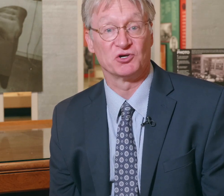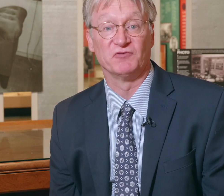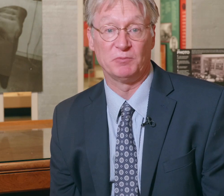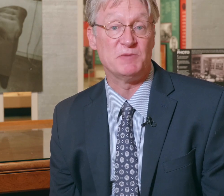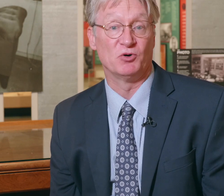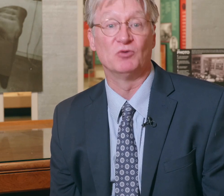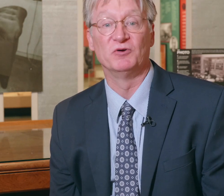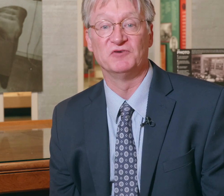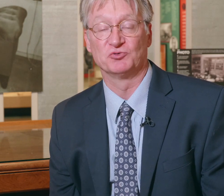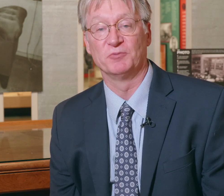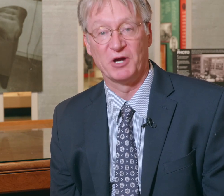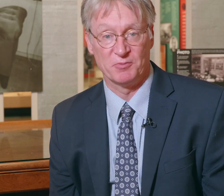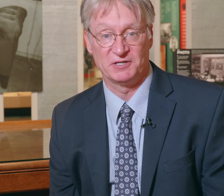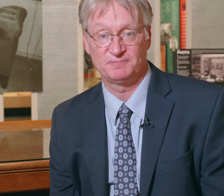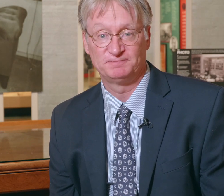serving people with visual impairment.